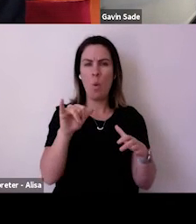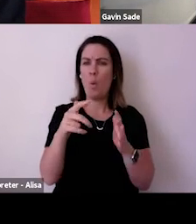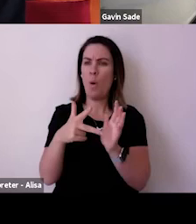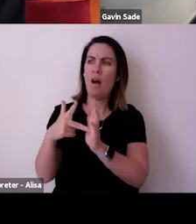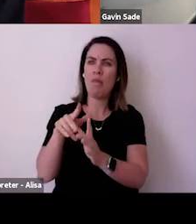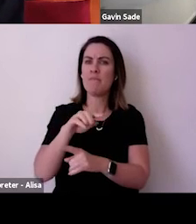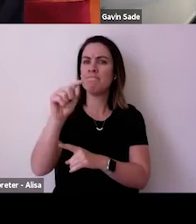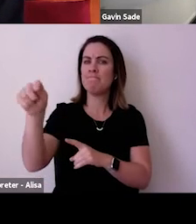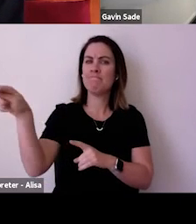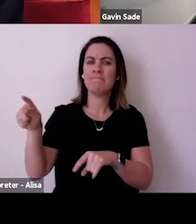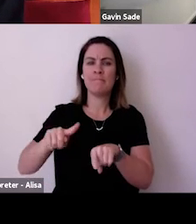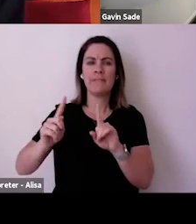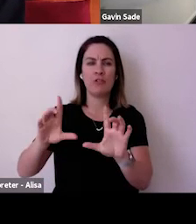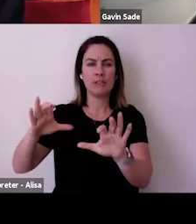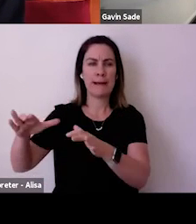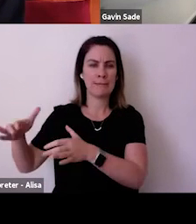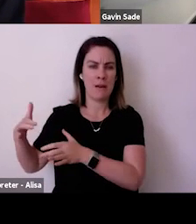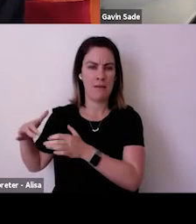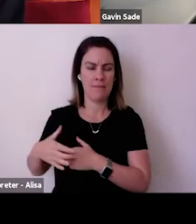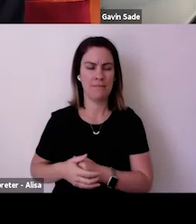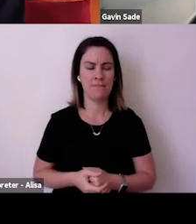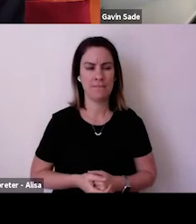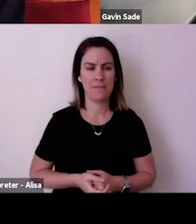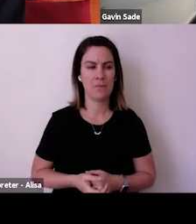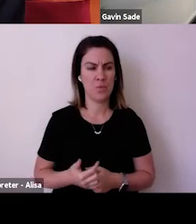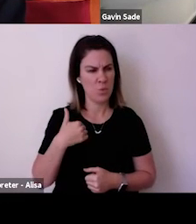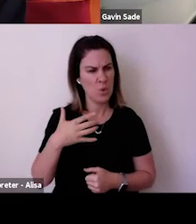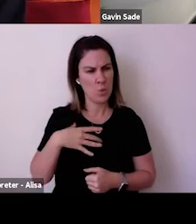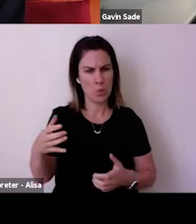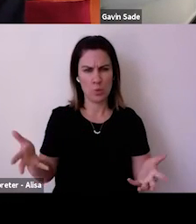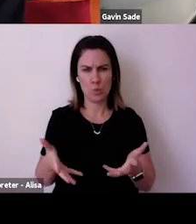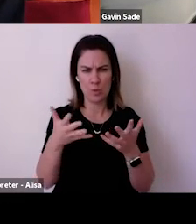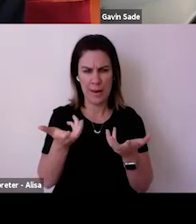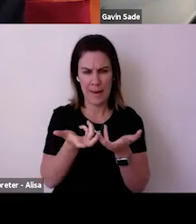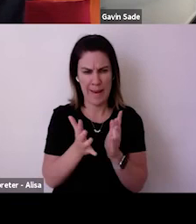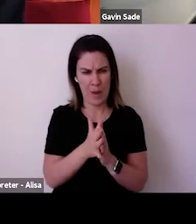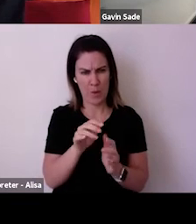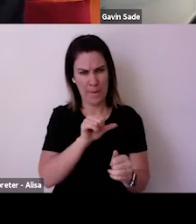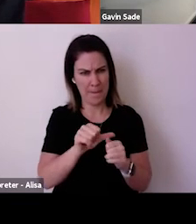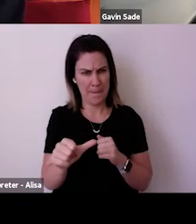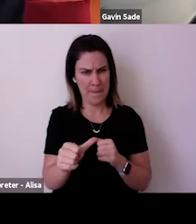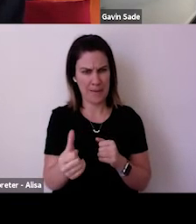to understand how we can best equip graduates creative disciplines to embark on the professional pathways after graduation